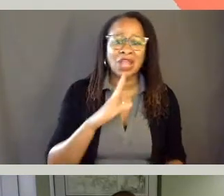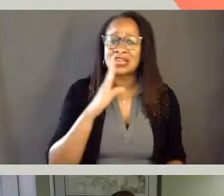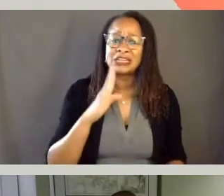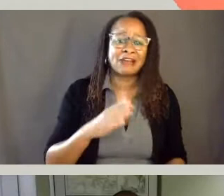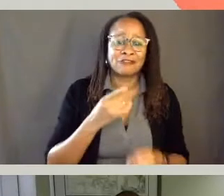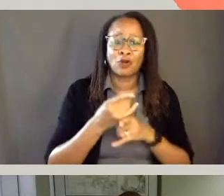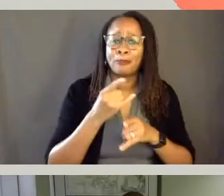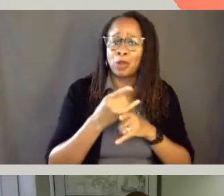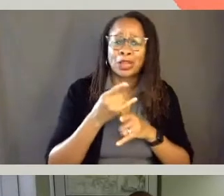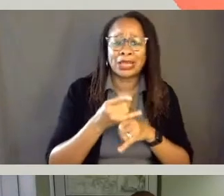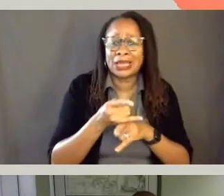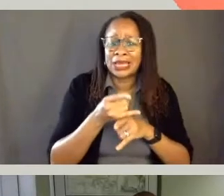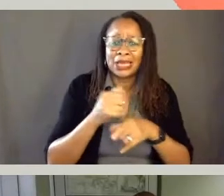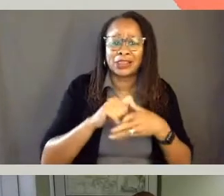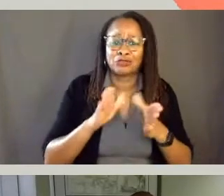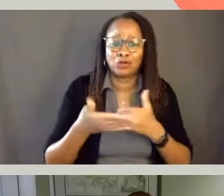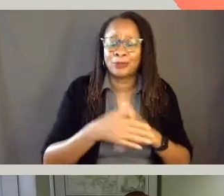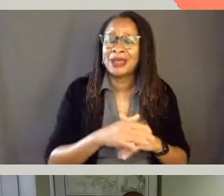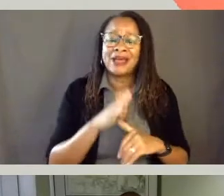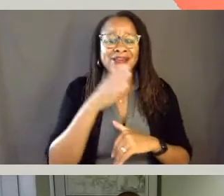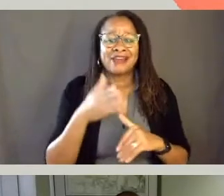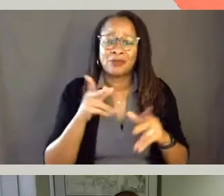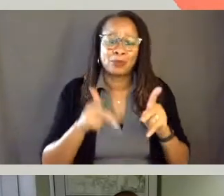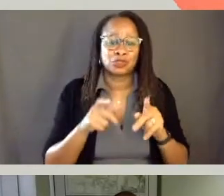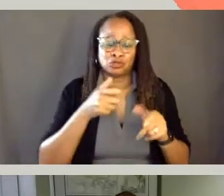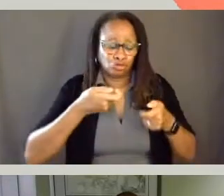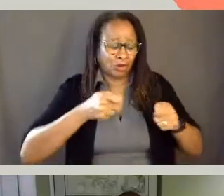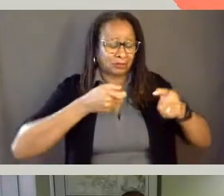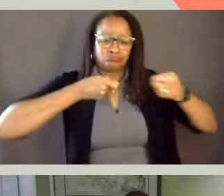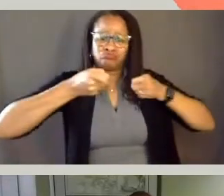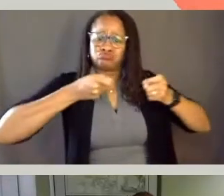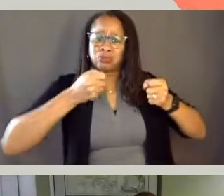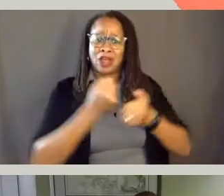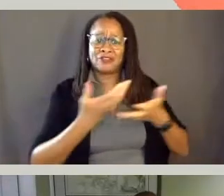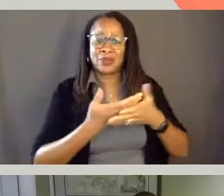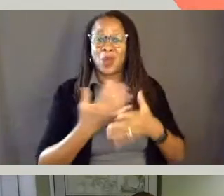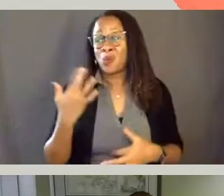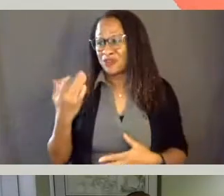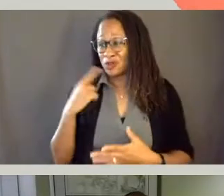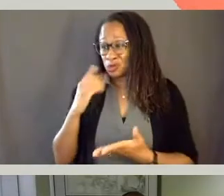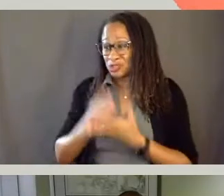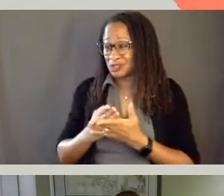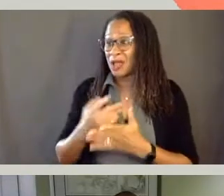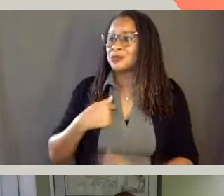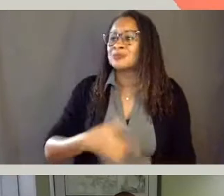There was never like somebody who was just waiting for you to stop so they could hear themselves talk more.